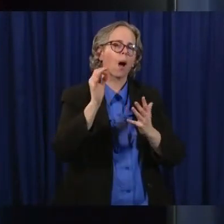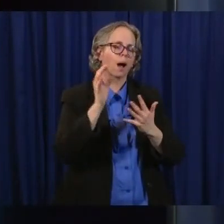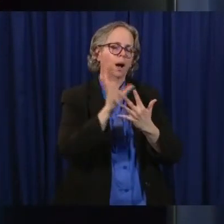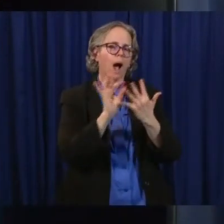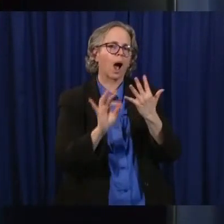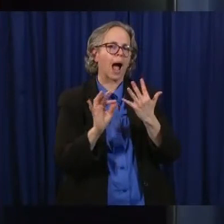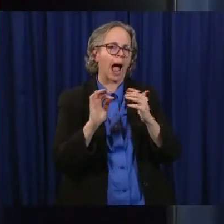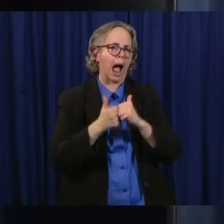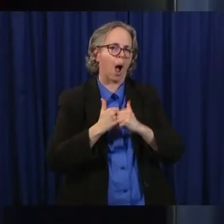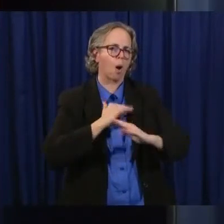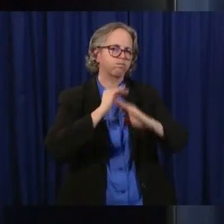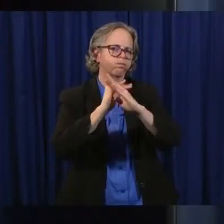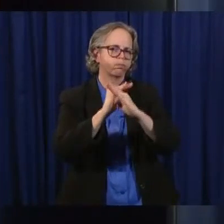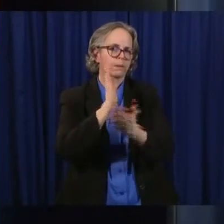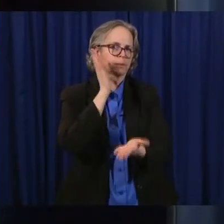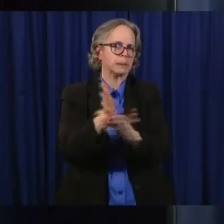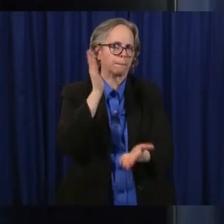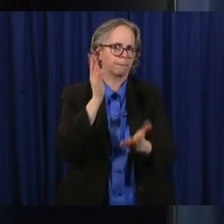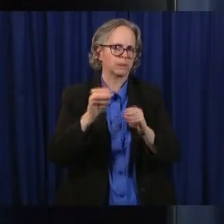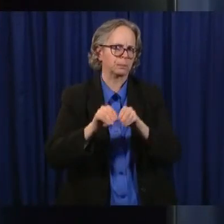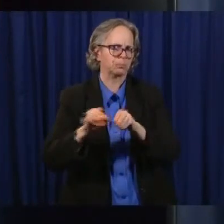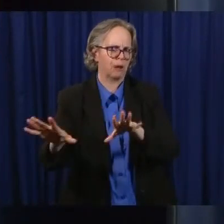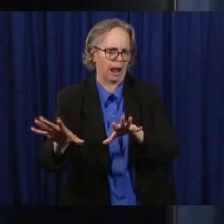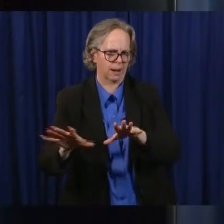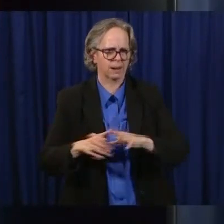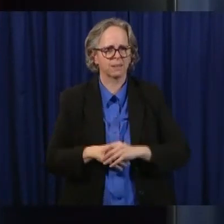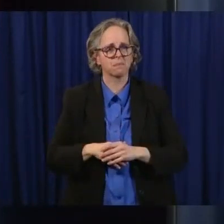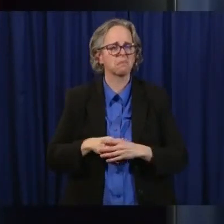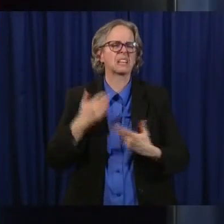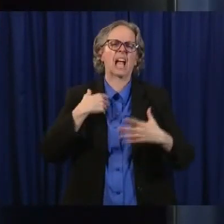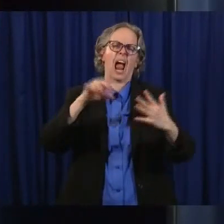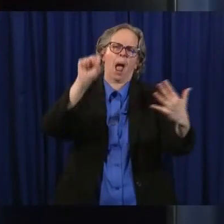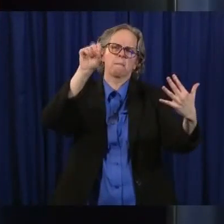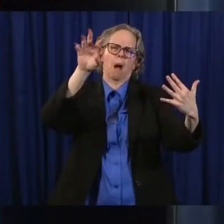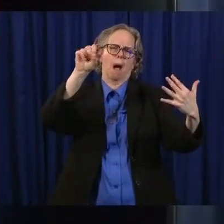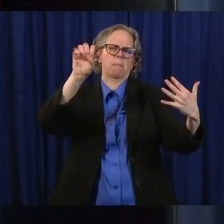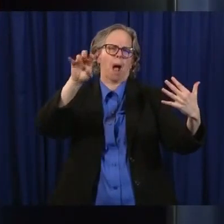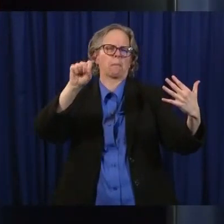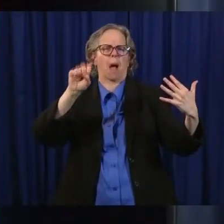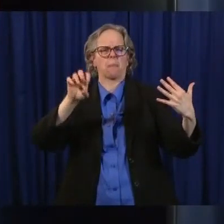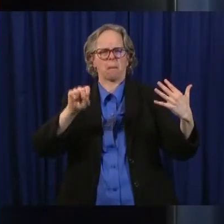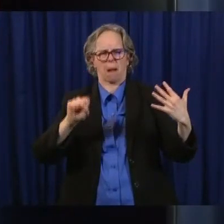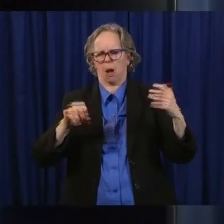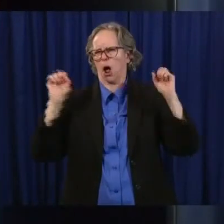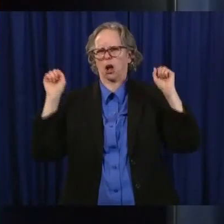DO. WE ARE TRYING TO SAY, HOW DO WE MODEL WHAT THESE OPTIONS ARE?